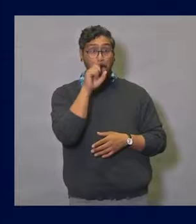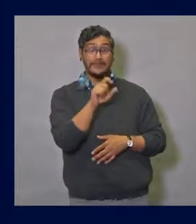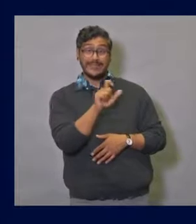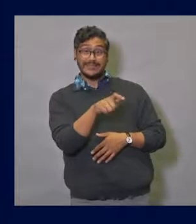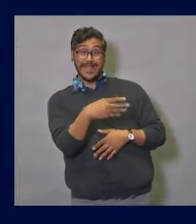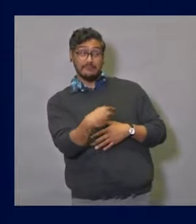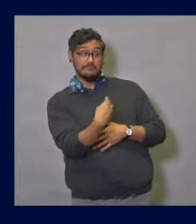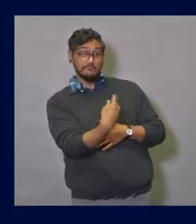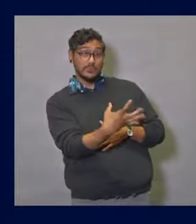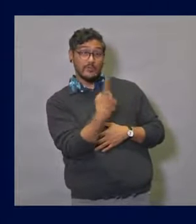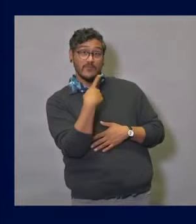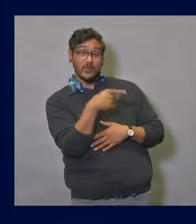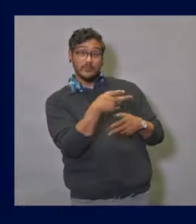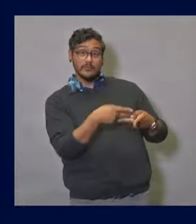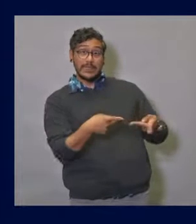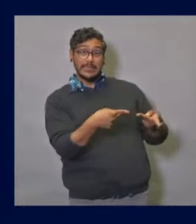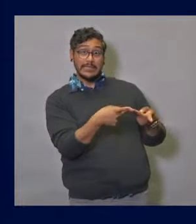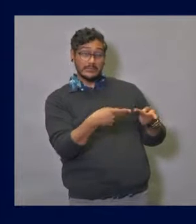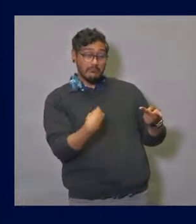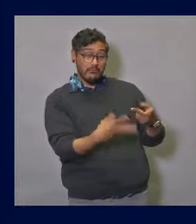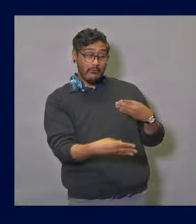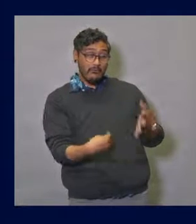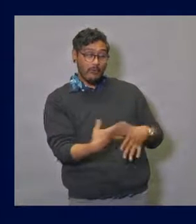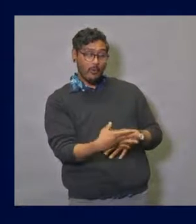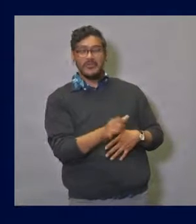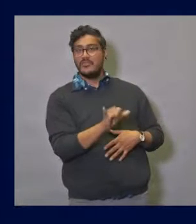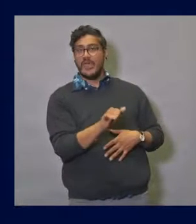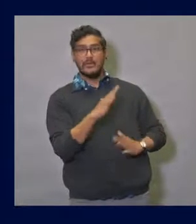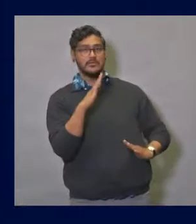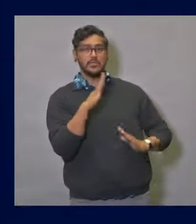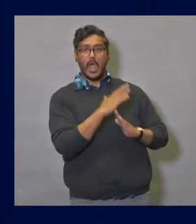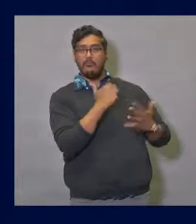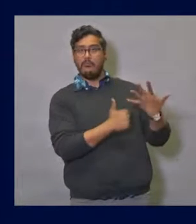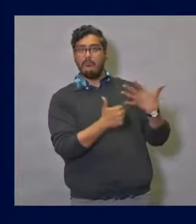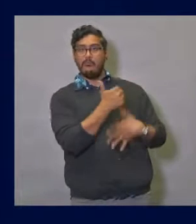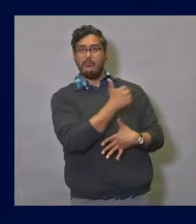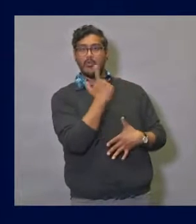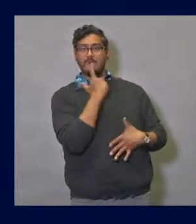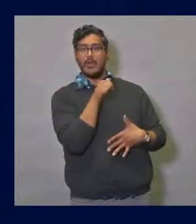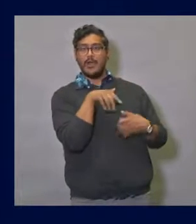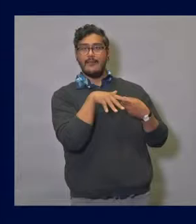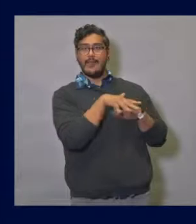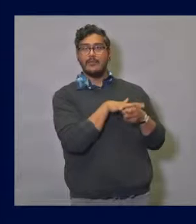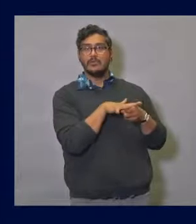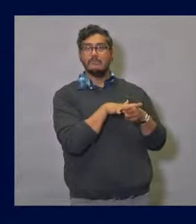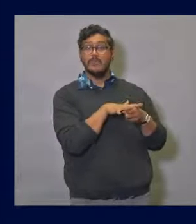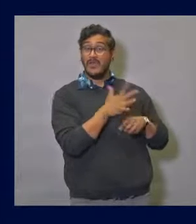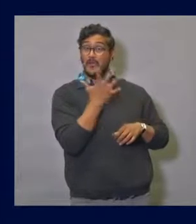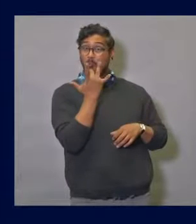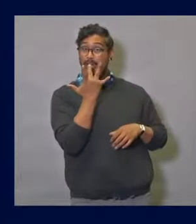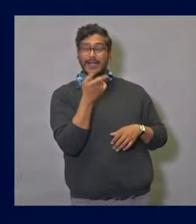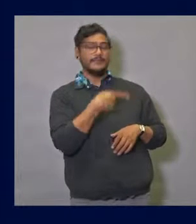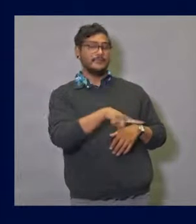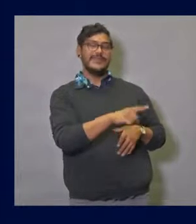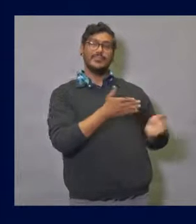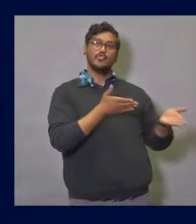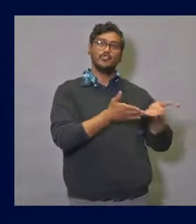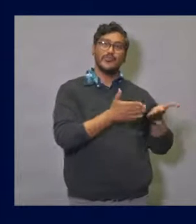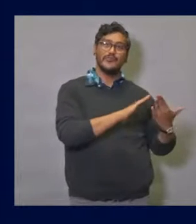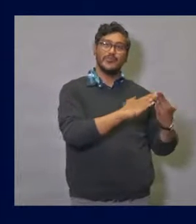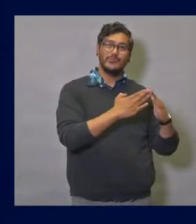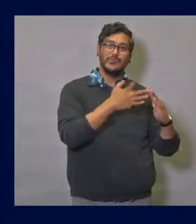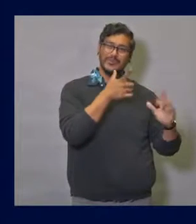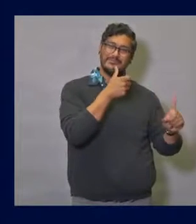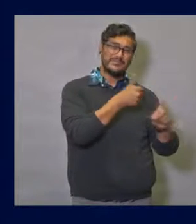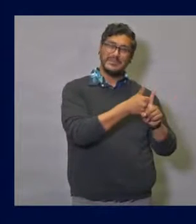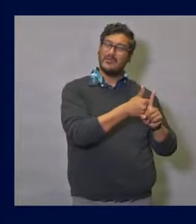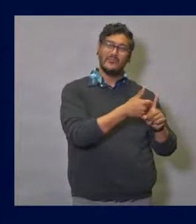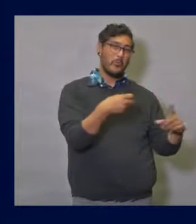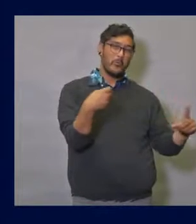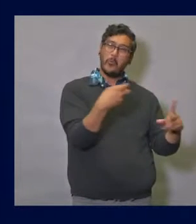CANTIDAD DE DOSIS.